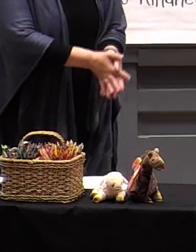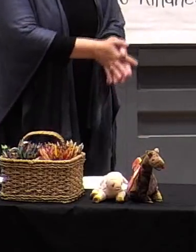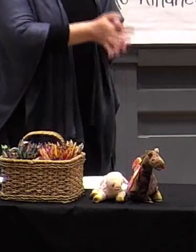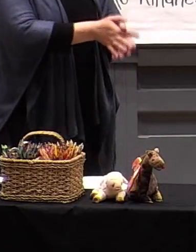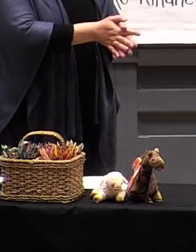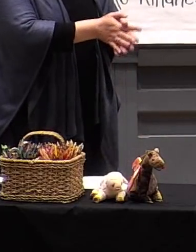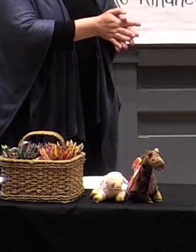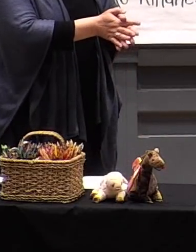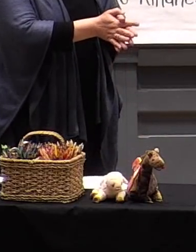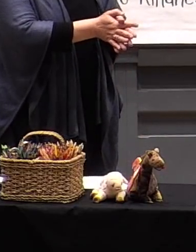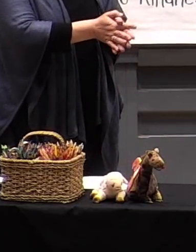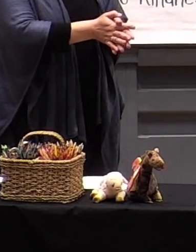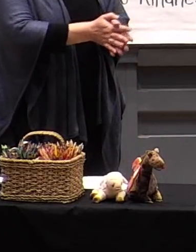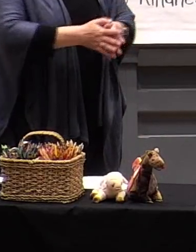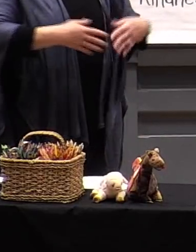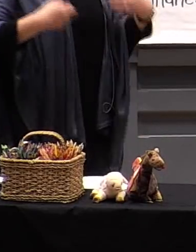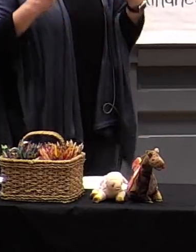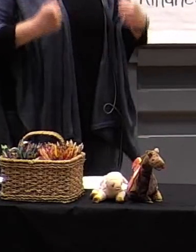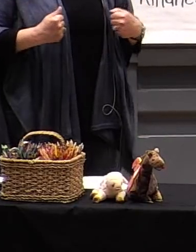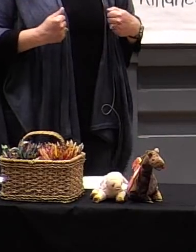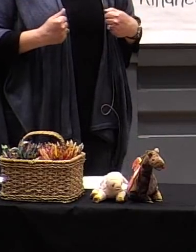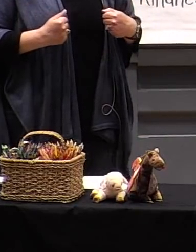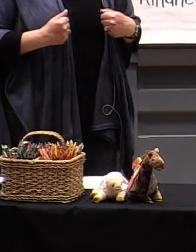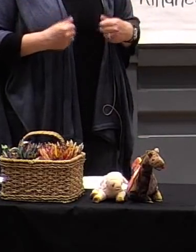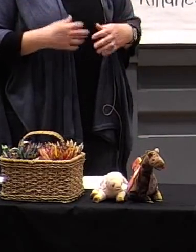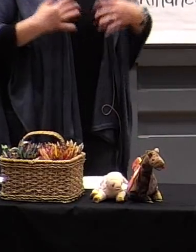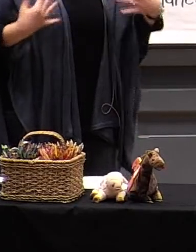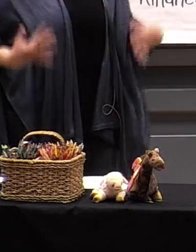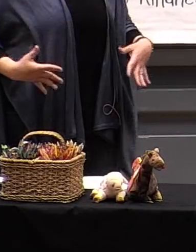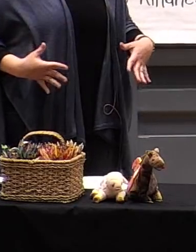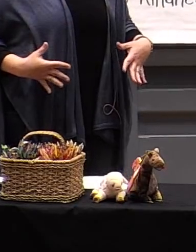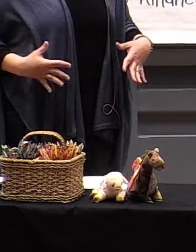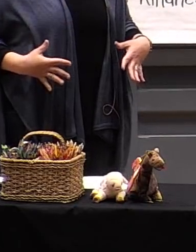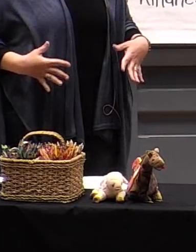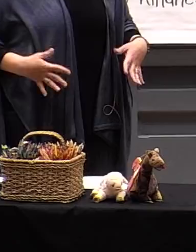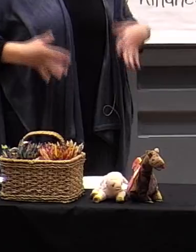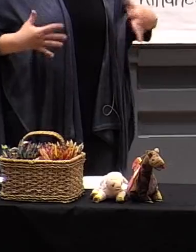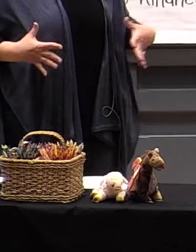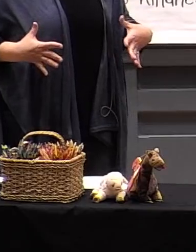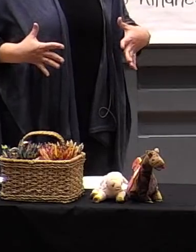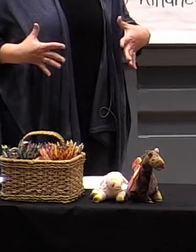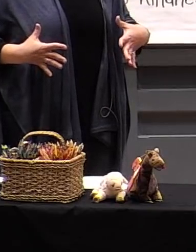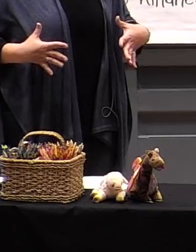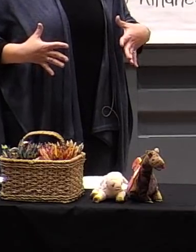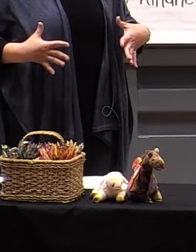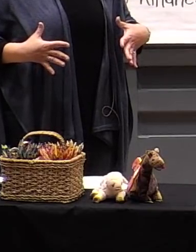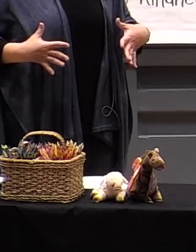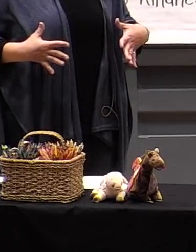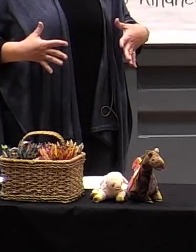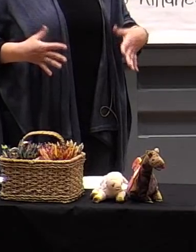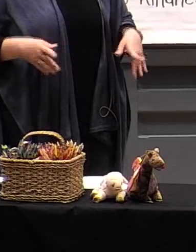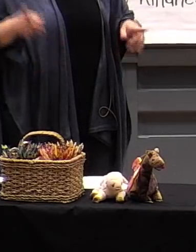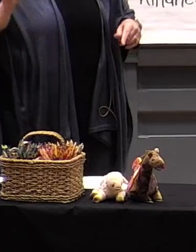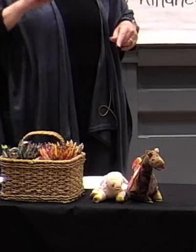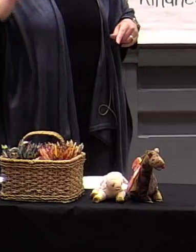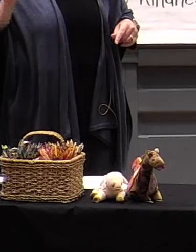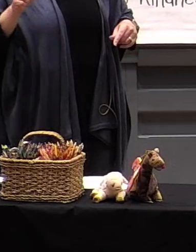So one thing I know about doing some deep breathing is it helps us relax and it helps us be a little bit more positive.